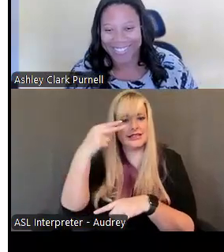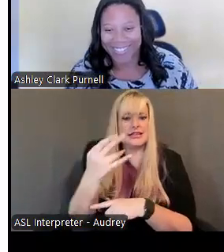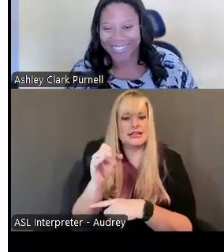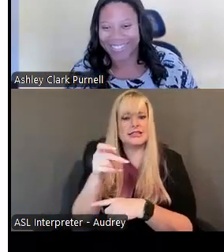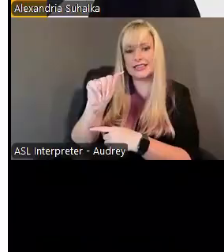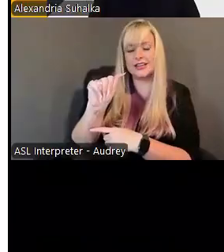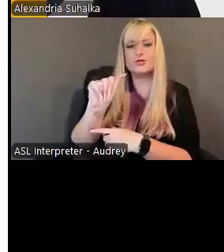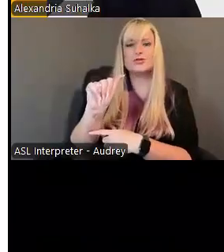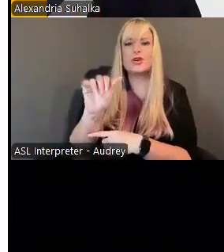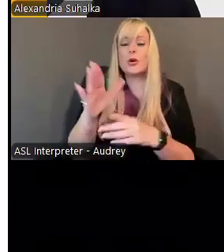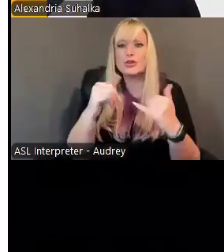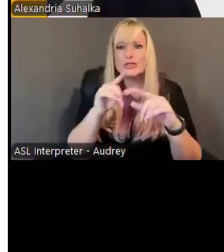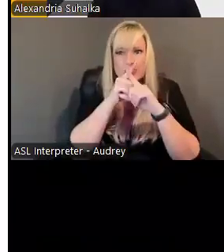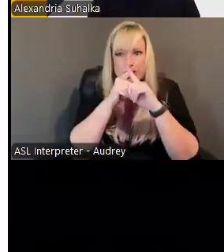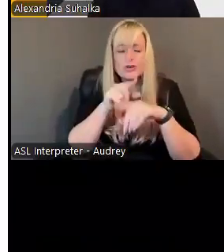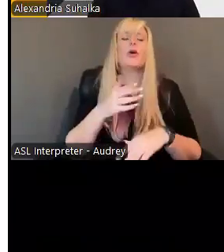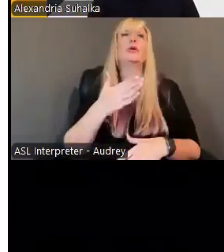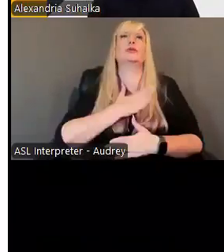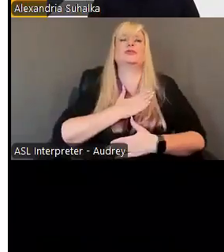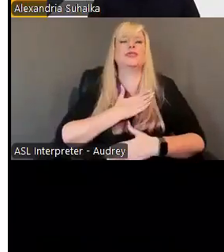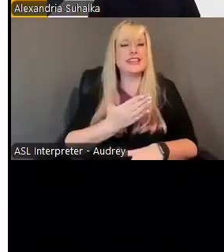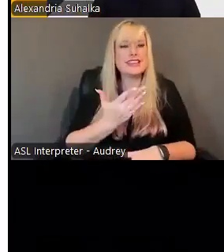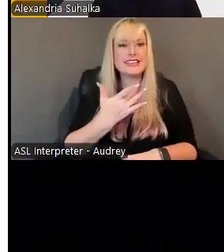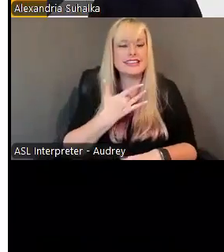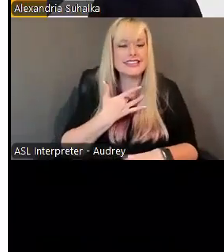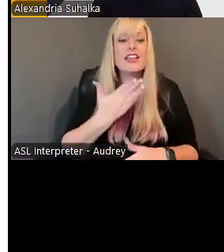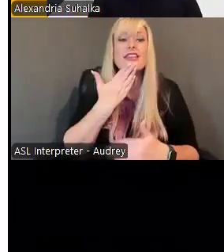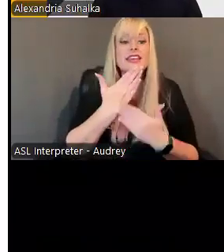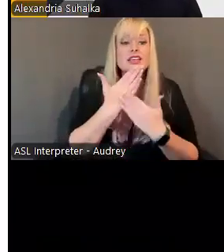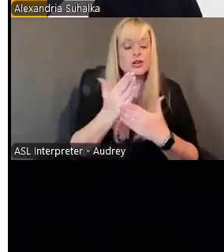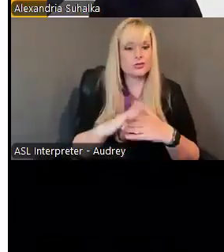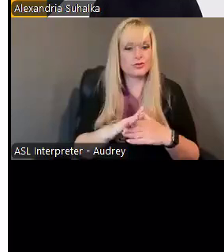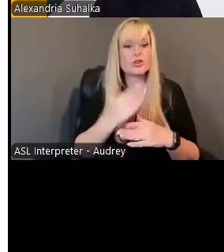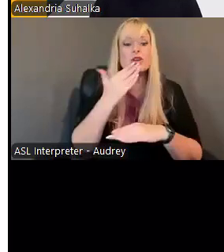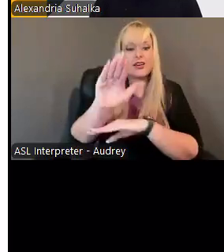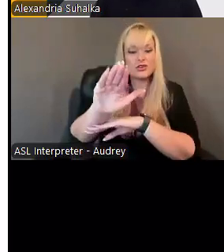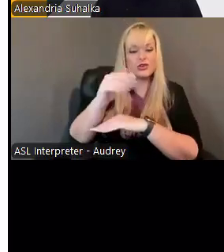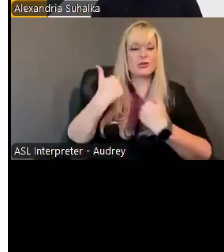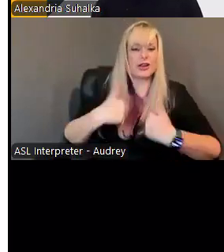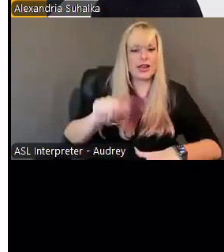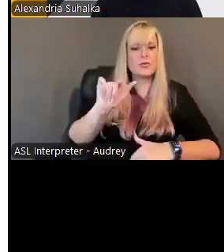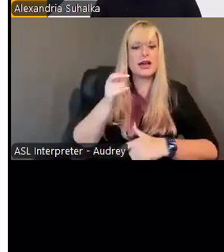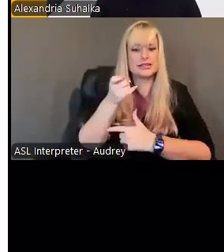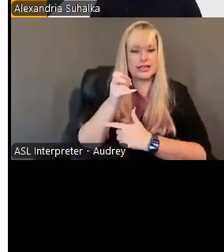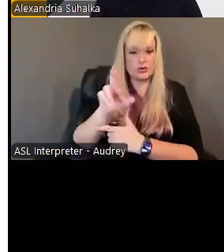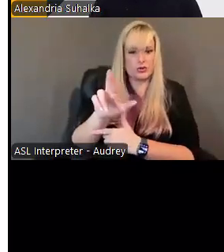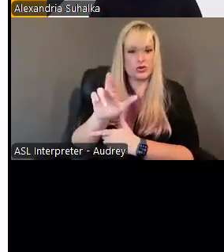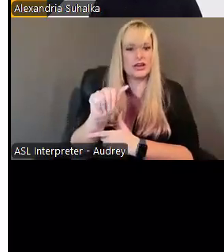Alexandria Suhalka: Good afternoon everyone. My name is Alexandria. I am a tan skinned woman with